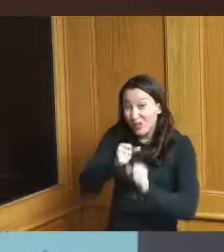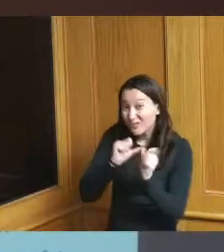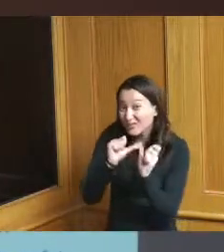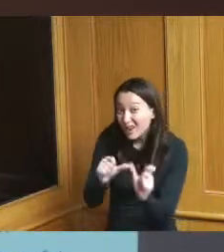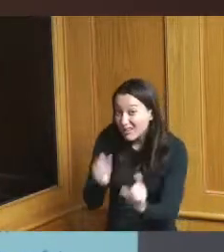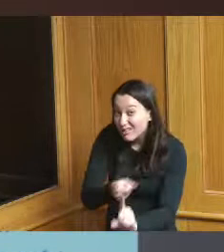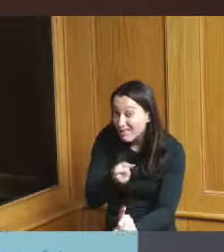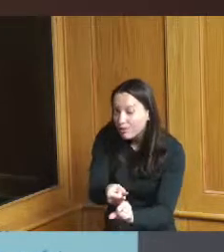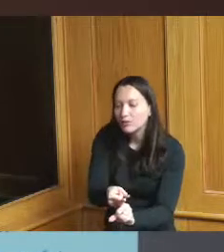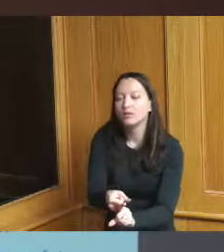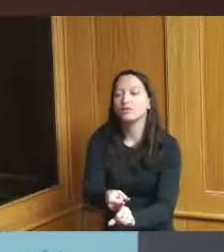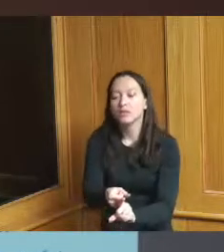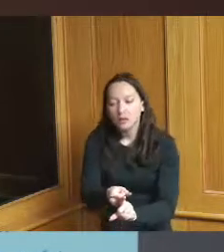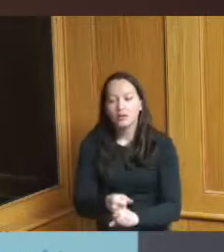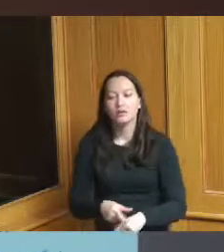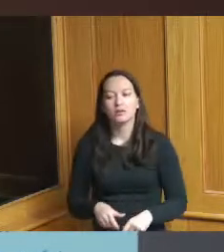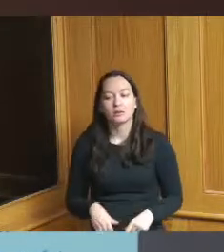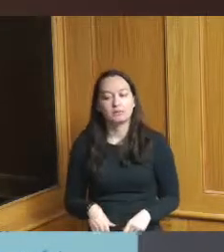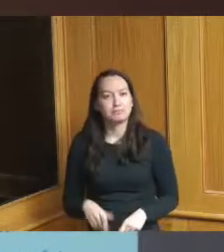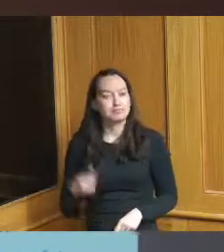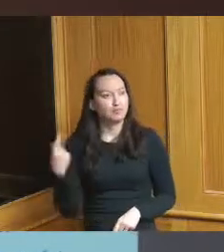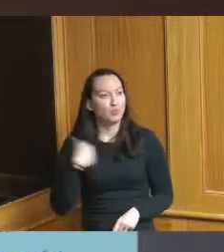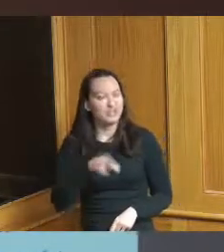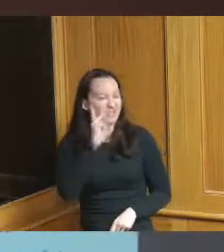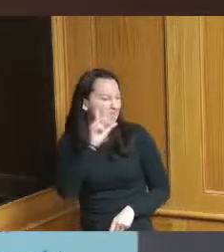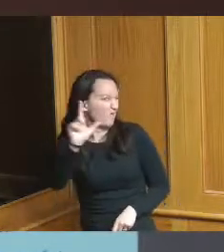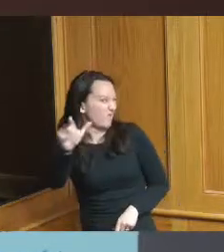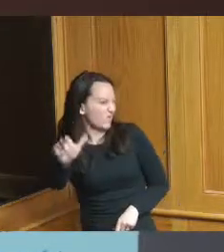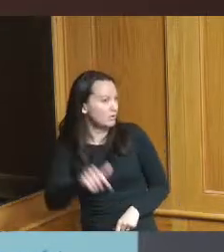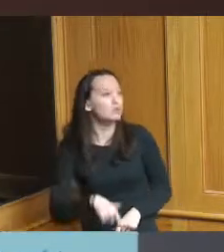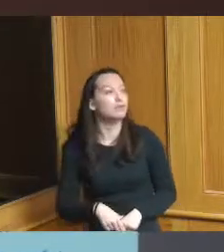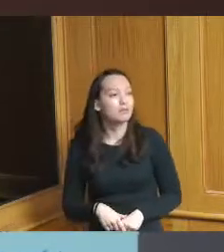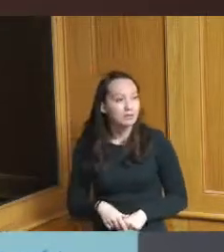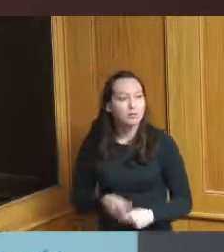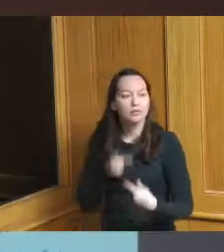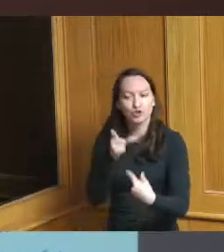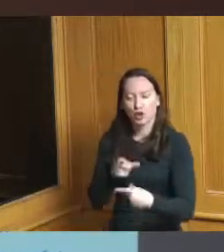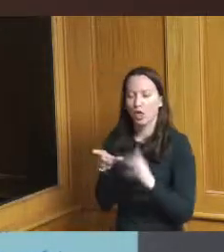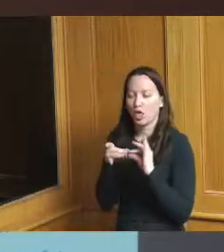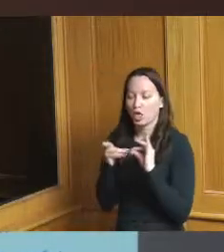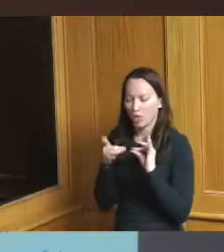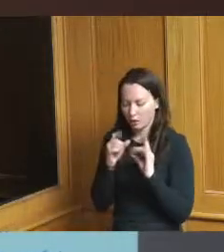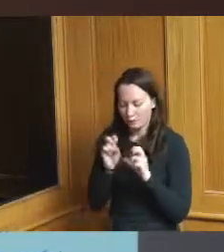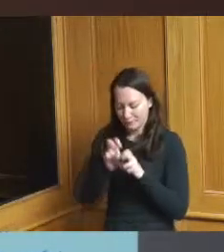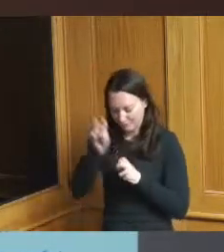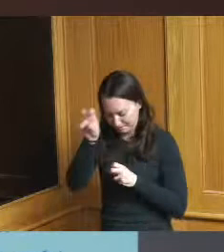something we you know you'll see later I'm keep jumping ahead of myself but the long-term stuff